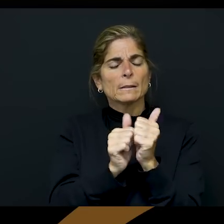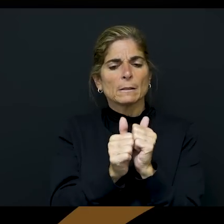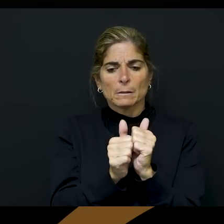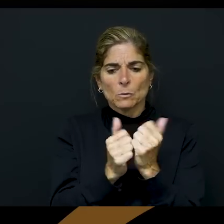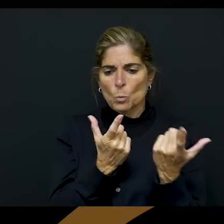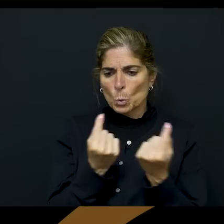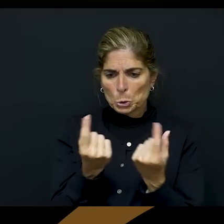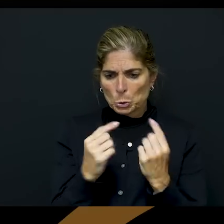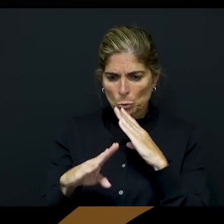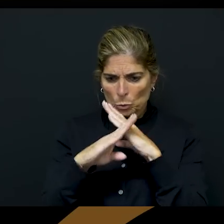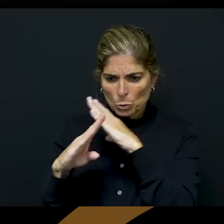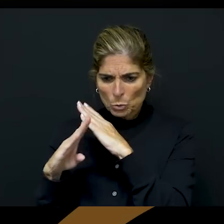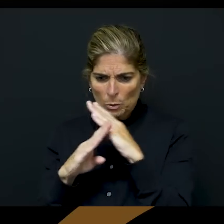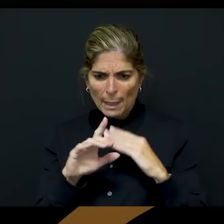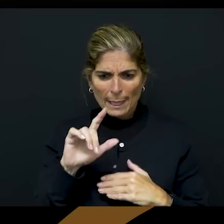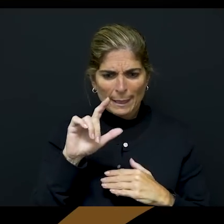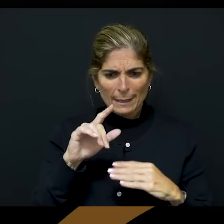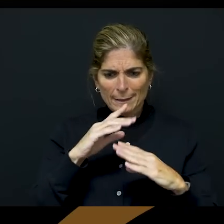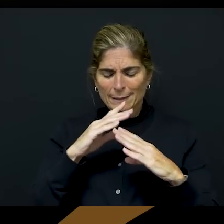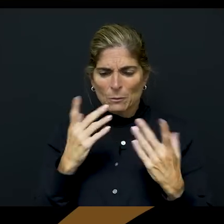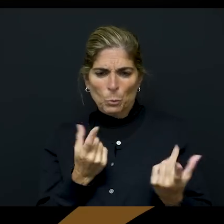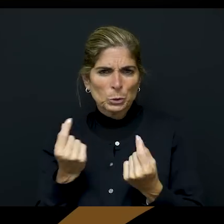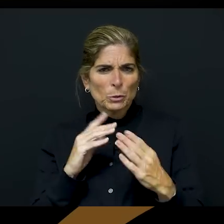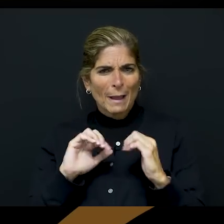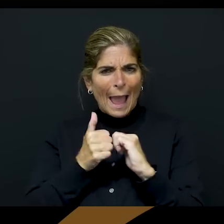What can you do to get over the hurdles laid out before you